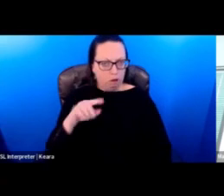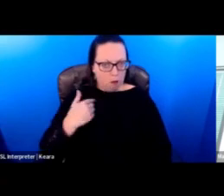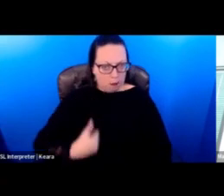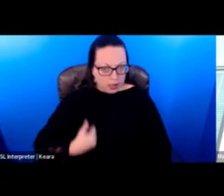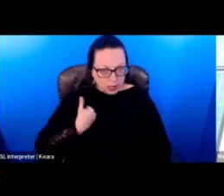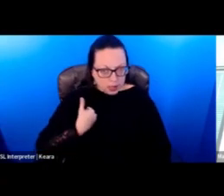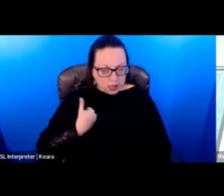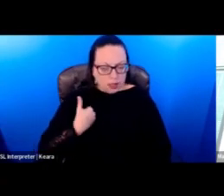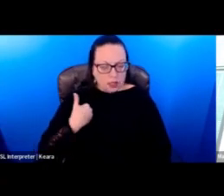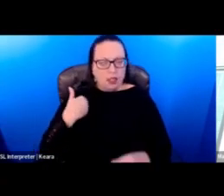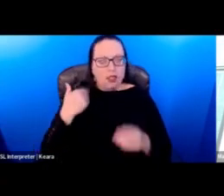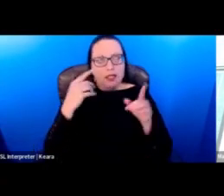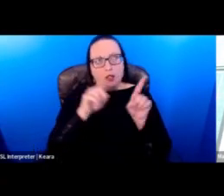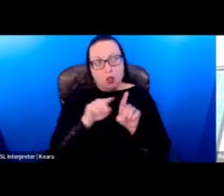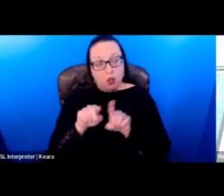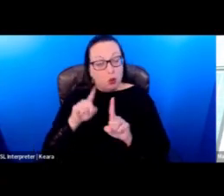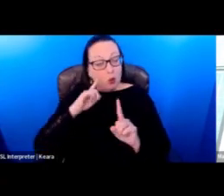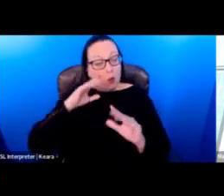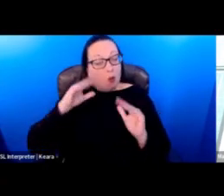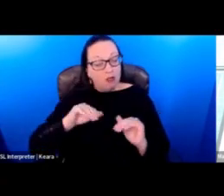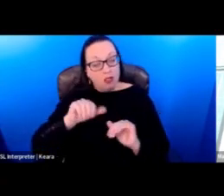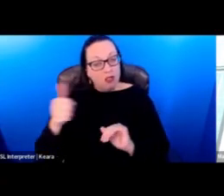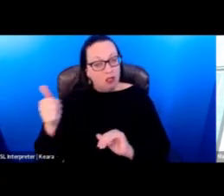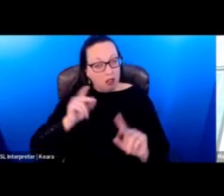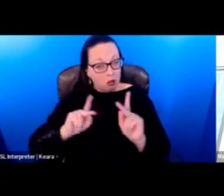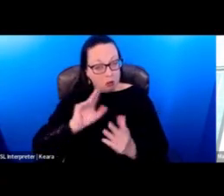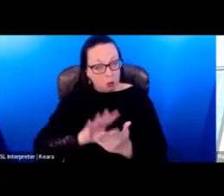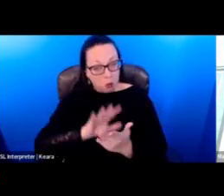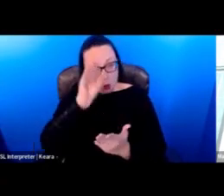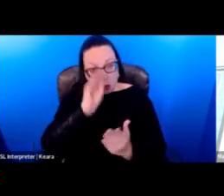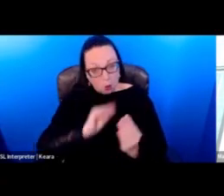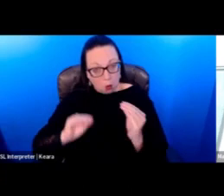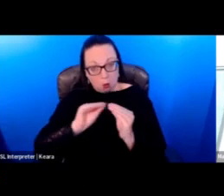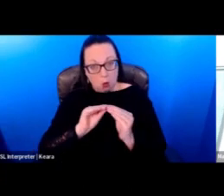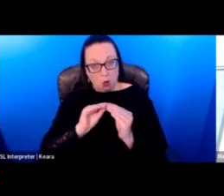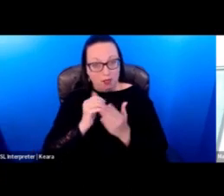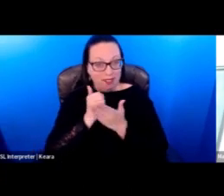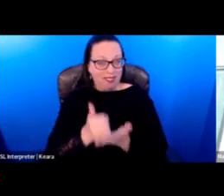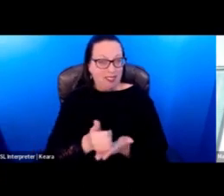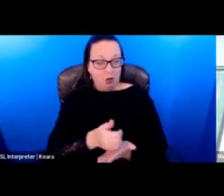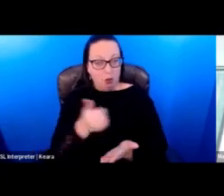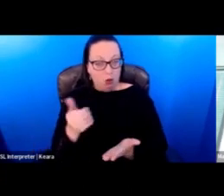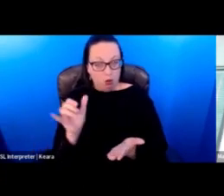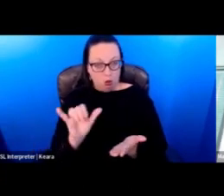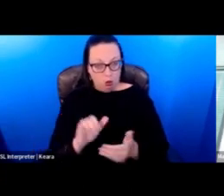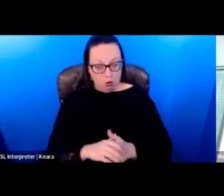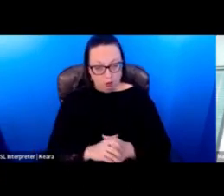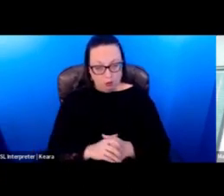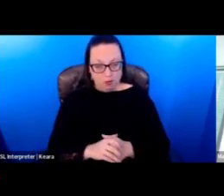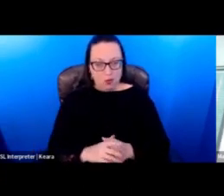you know, hopefully, other people to learn a little bit more about this to hopefully help others as well. So I think I'm gonna stop talking now,